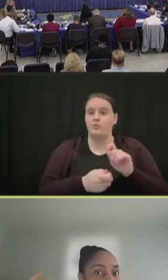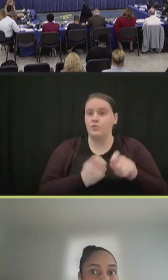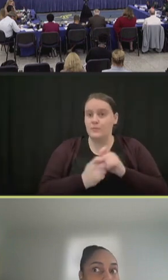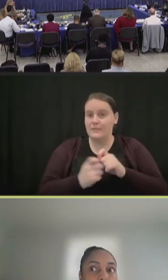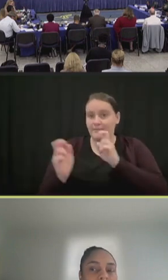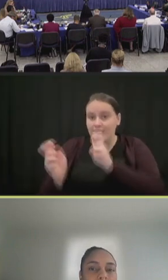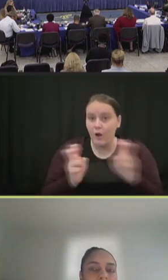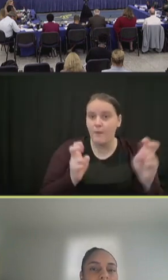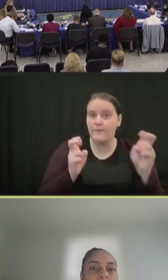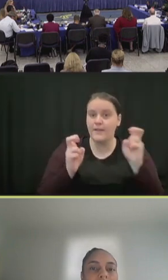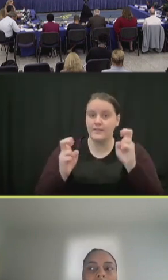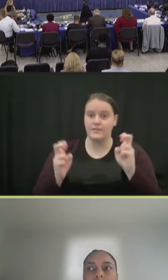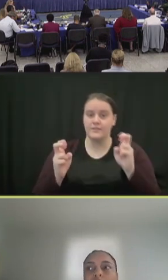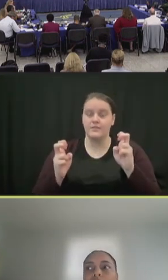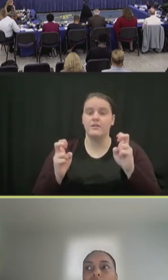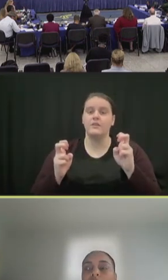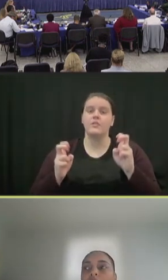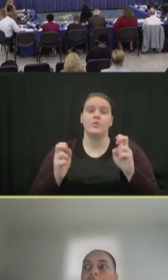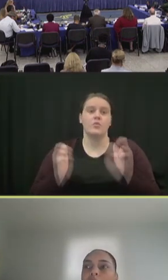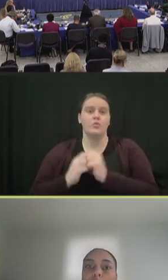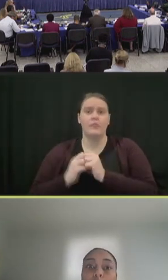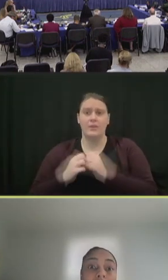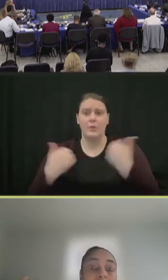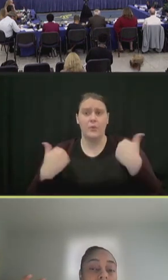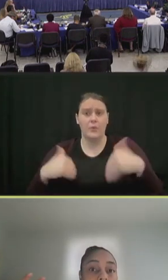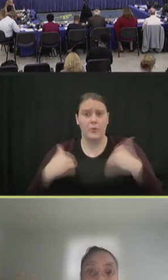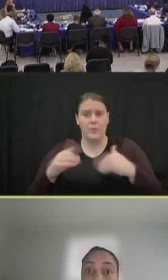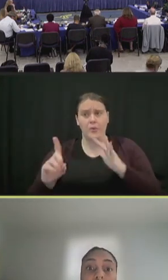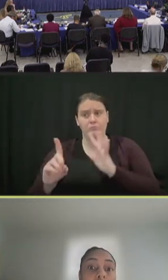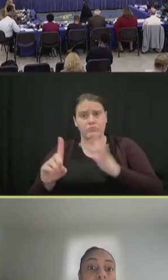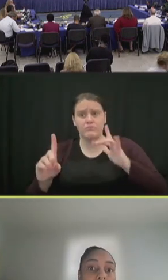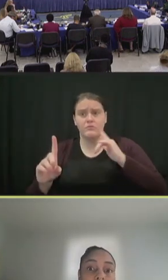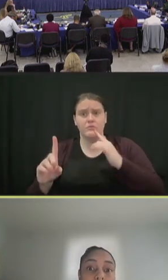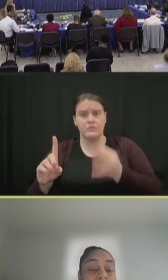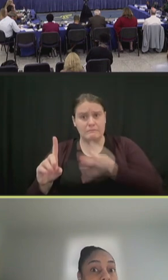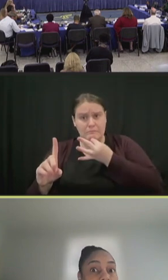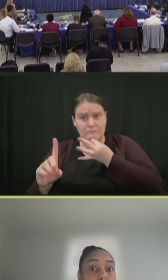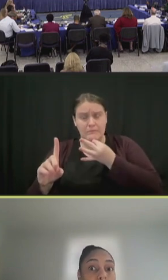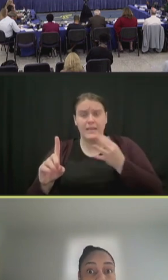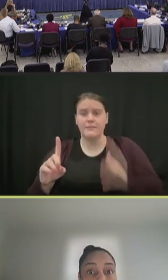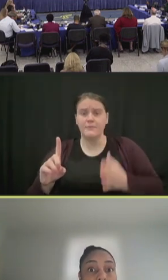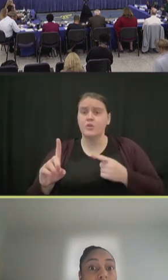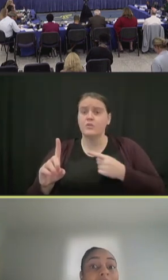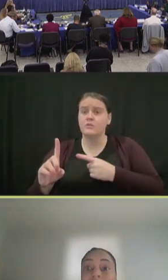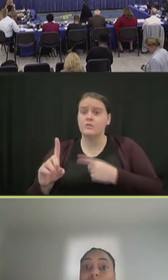formidable subject matter experts. We can deliver on specific social and digital ads,